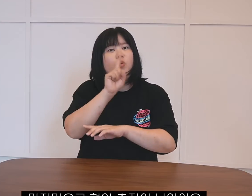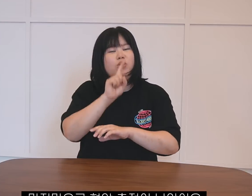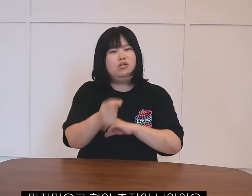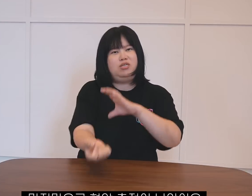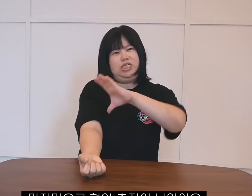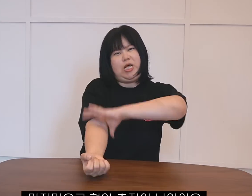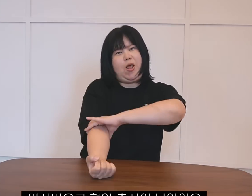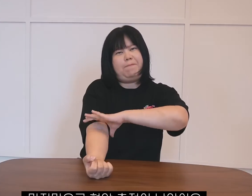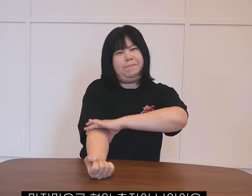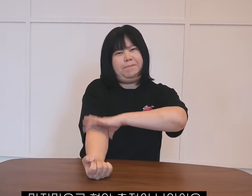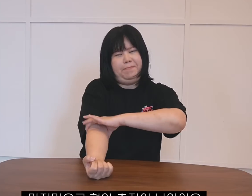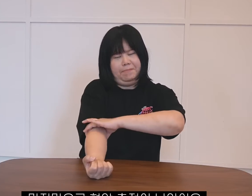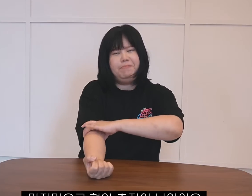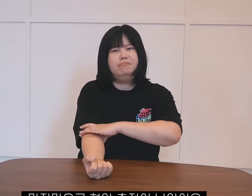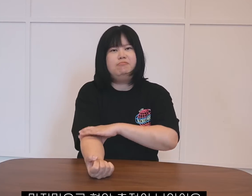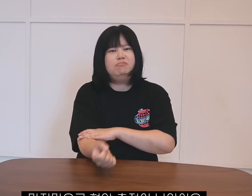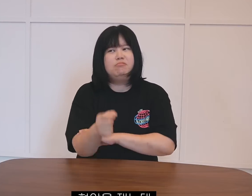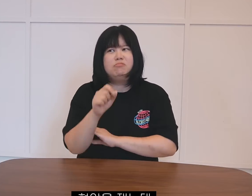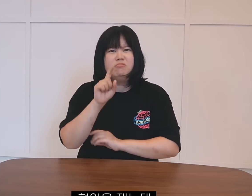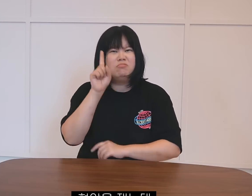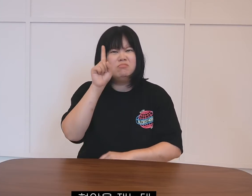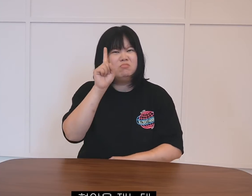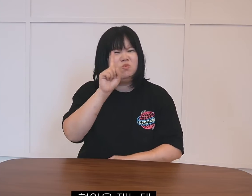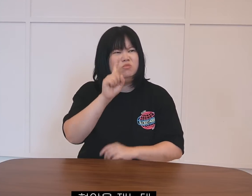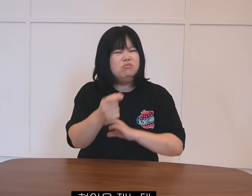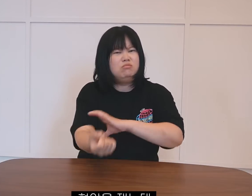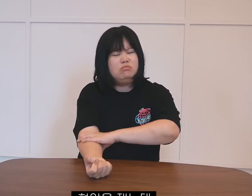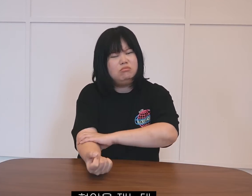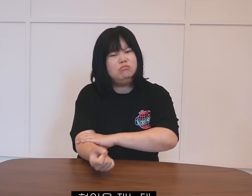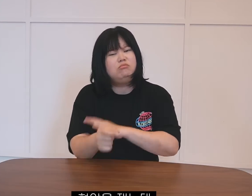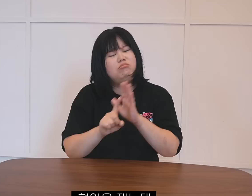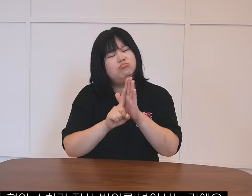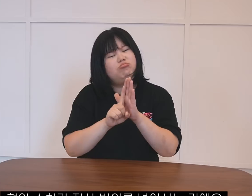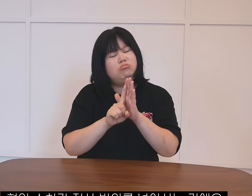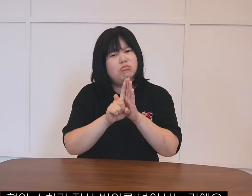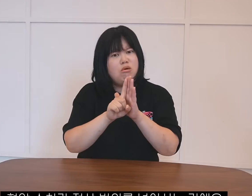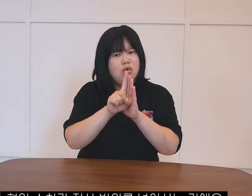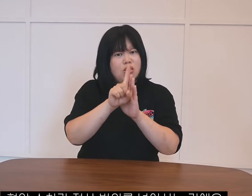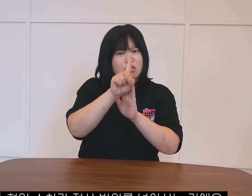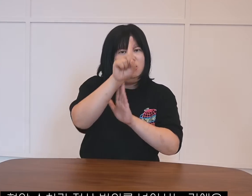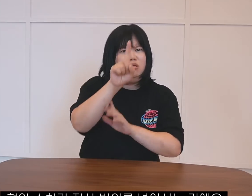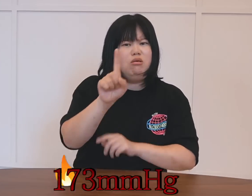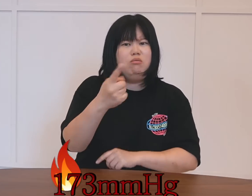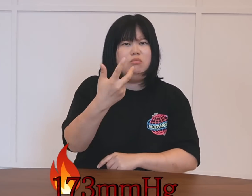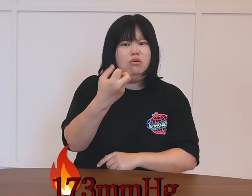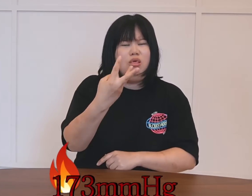but the last thing was my blood pressure measurement. I took my blood pressure, and my blood pressure was out of the normal range.